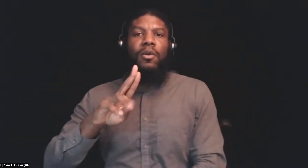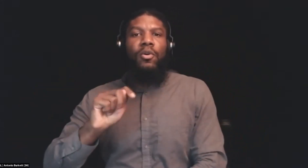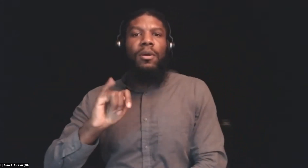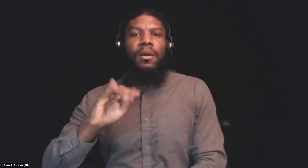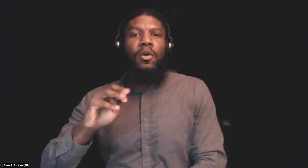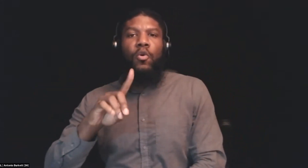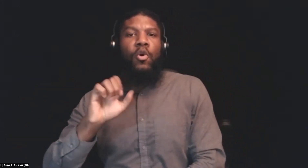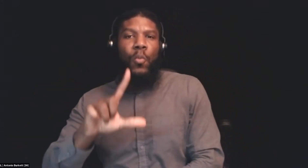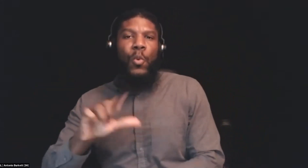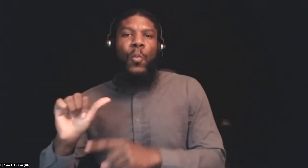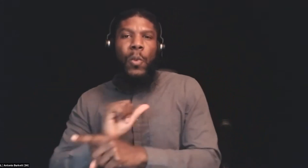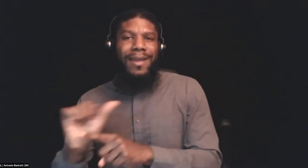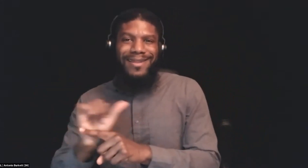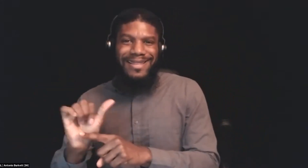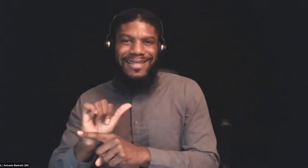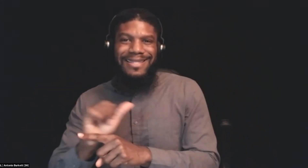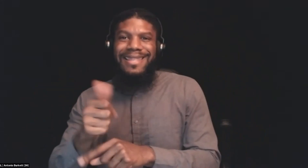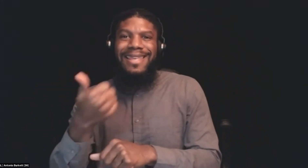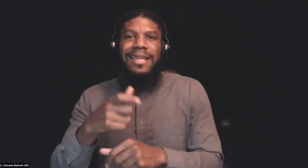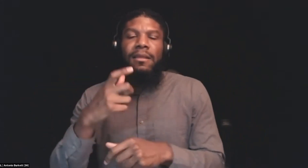any kind of composing that comes in, really. [Jacob]